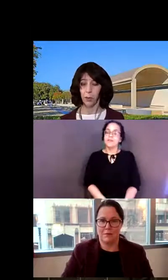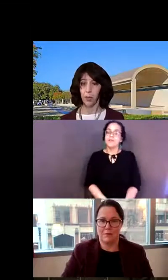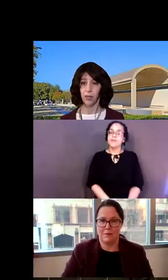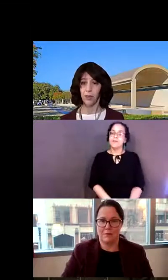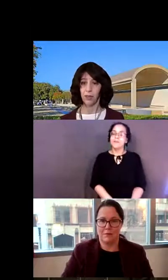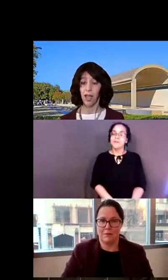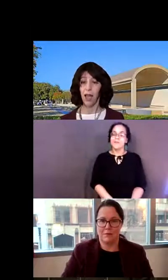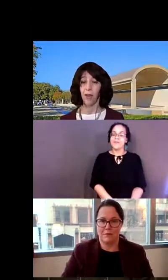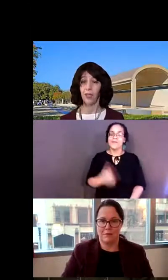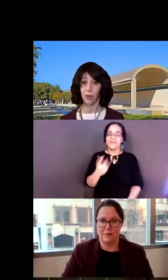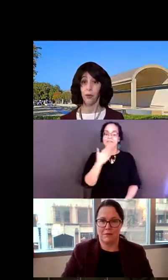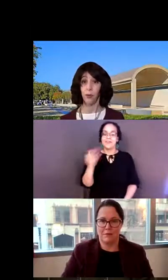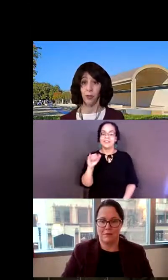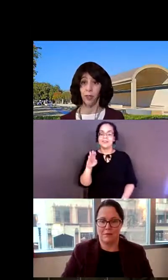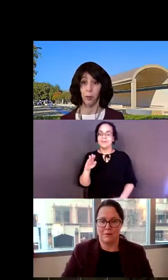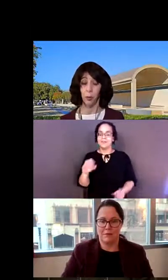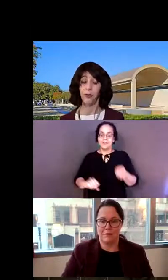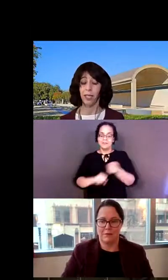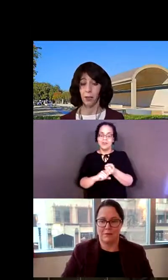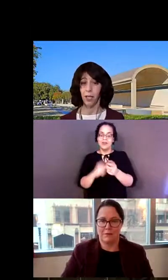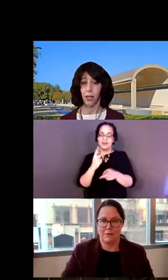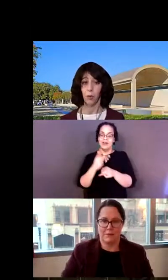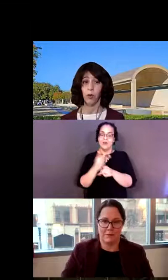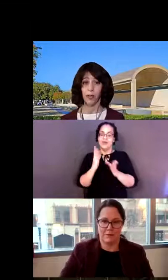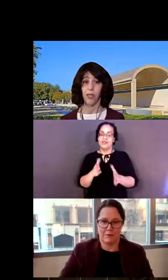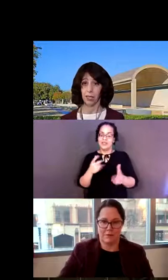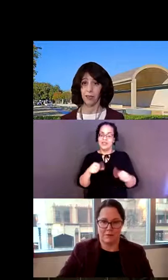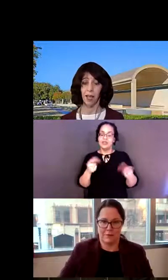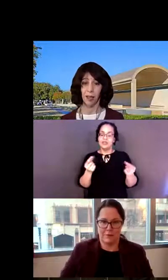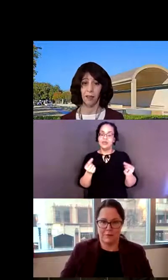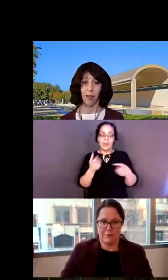person can have is to very briefly